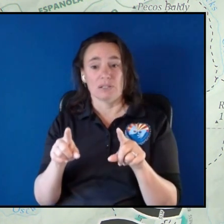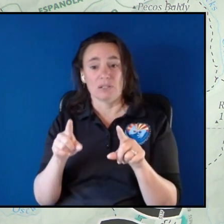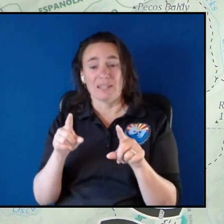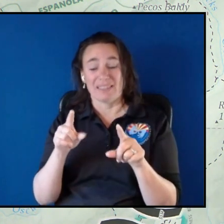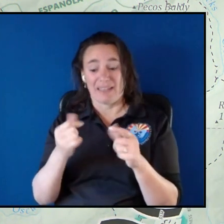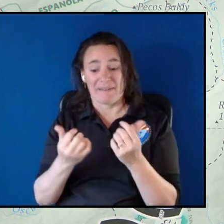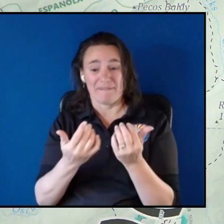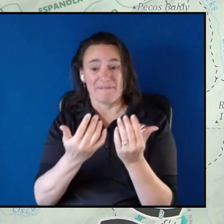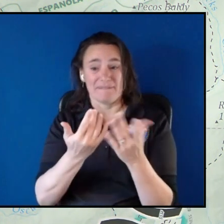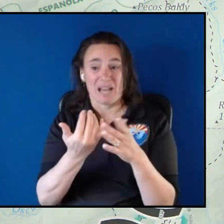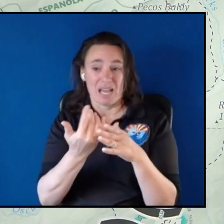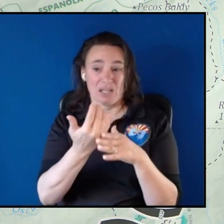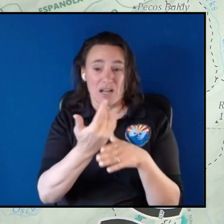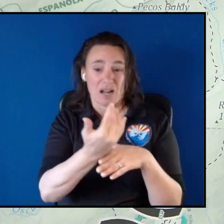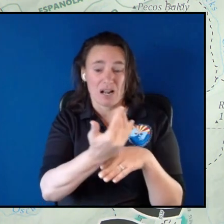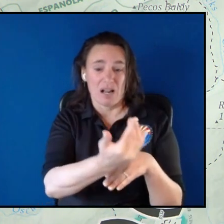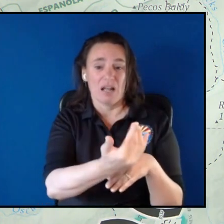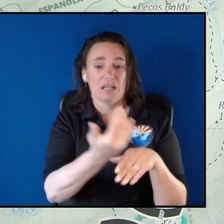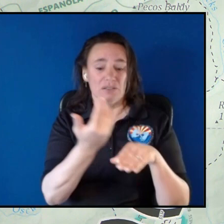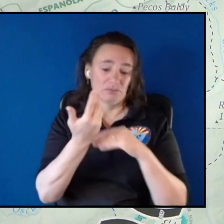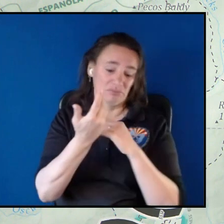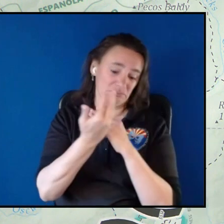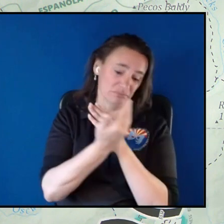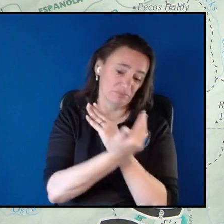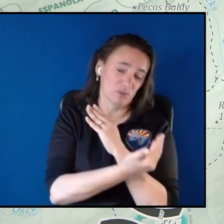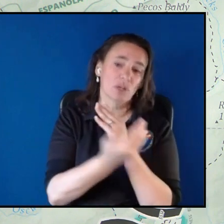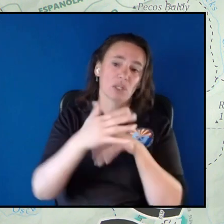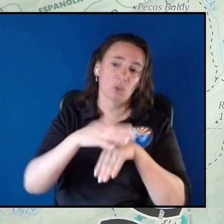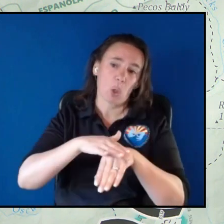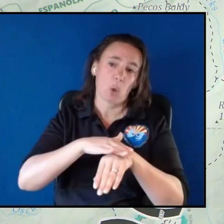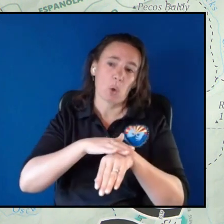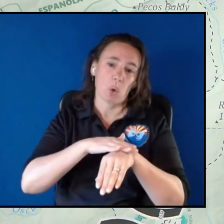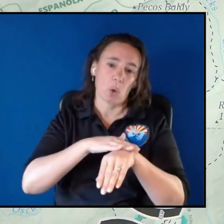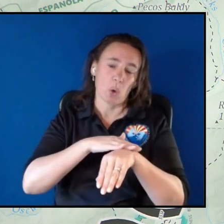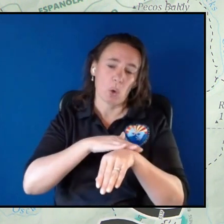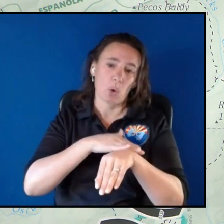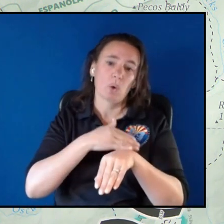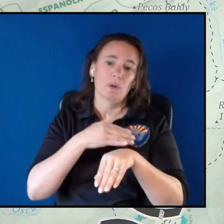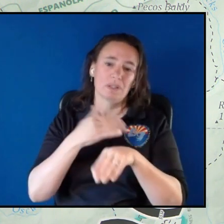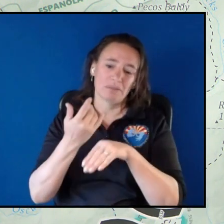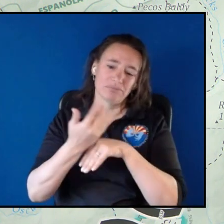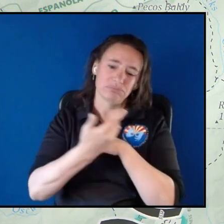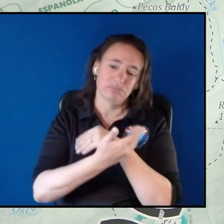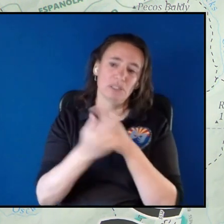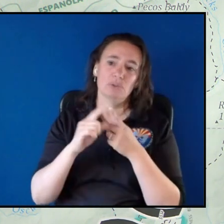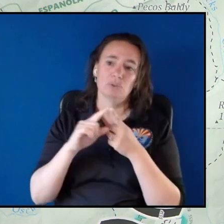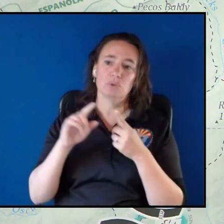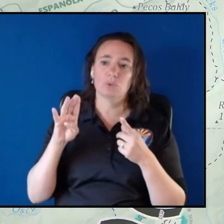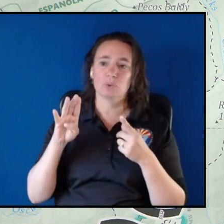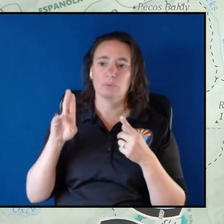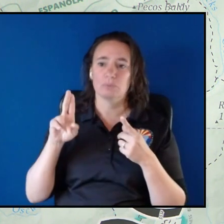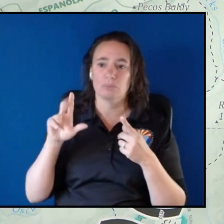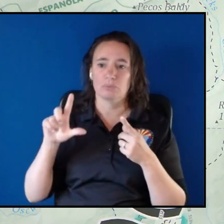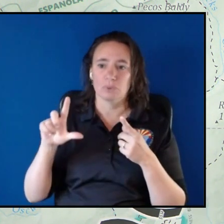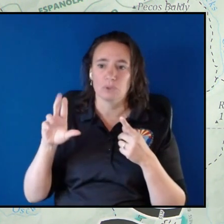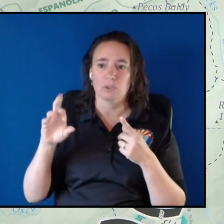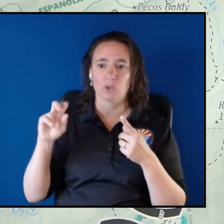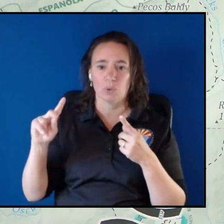continues to back down into the areas of Bulk Creek and making that progression towards the handlines that we got coming up